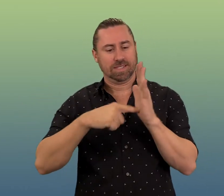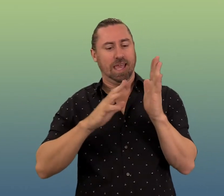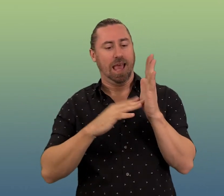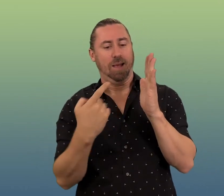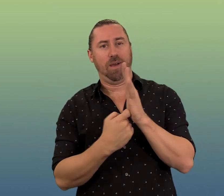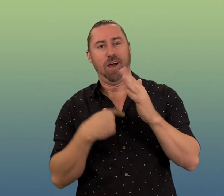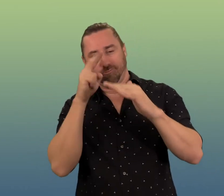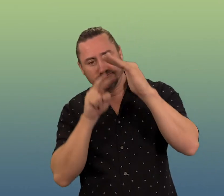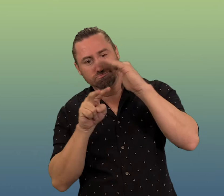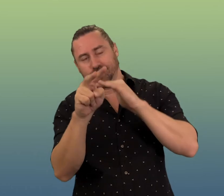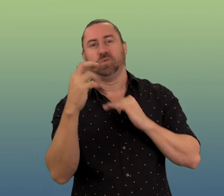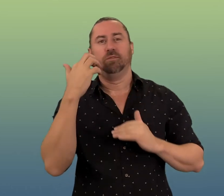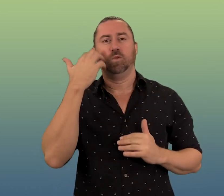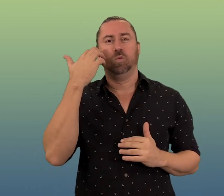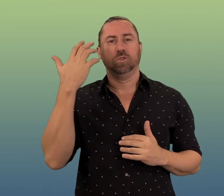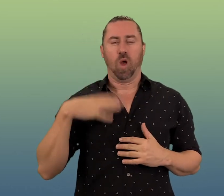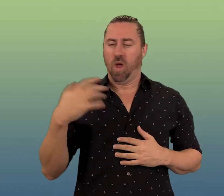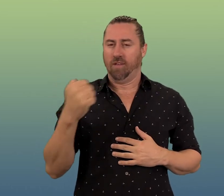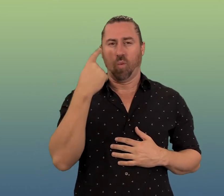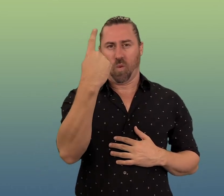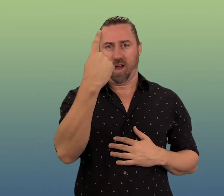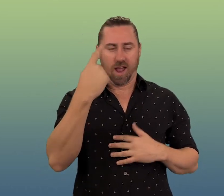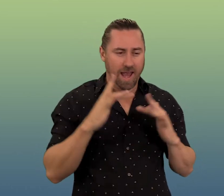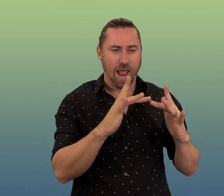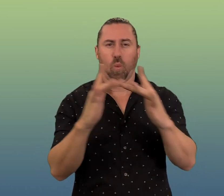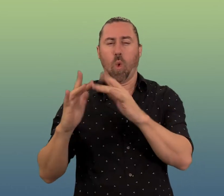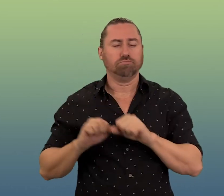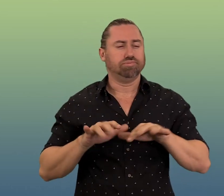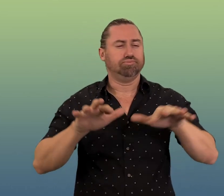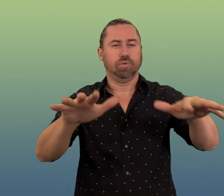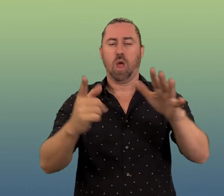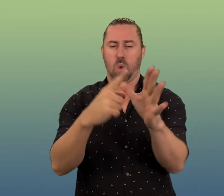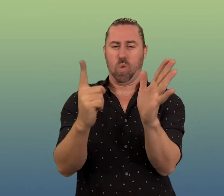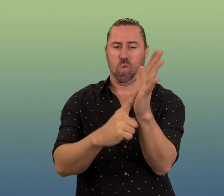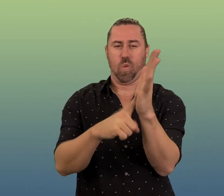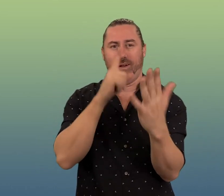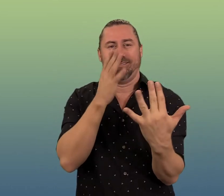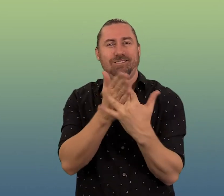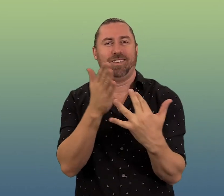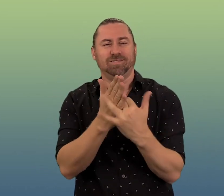The TMR vision is to create a single integrated transport network accessible to everyone